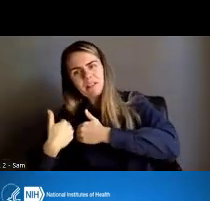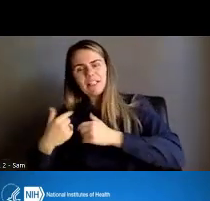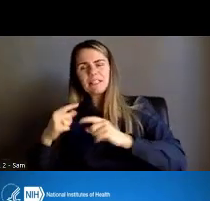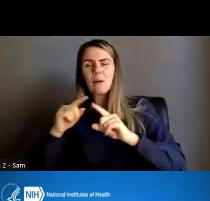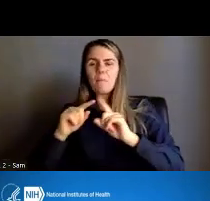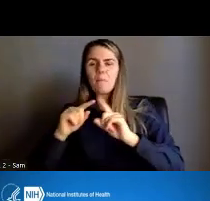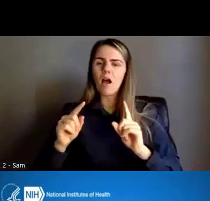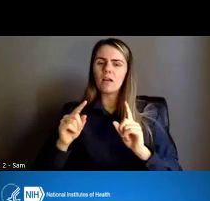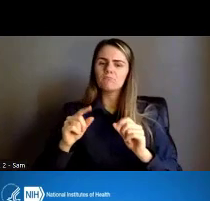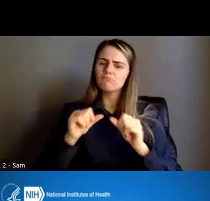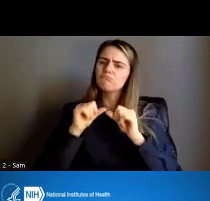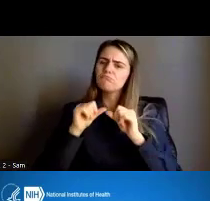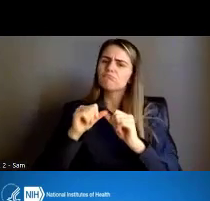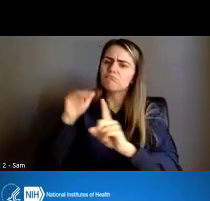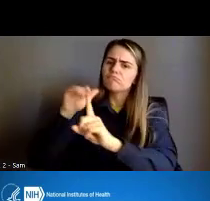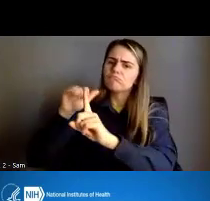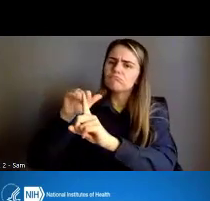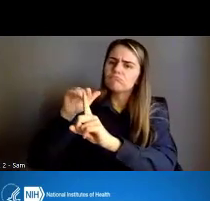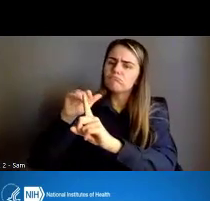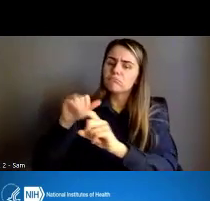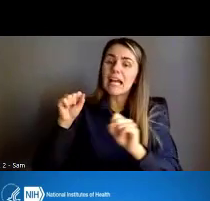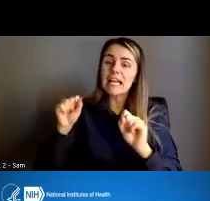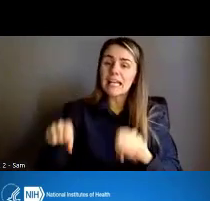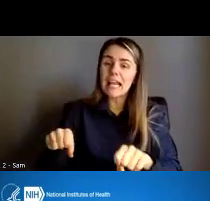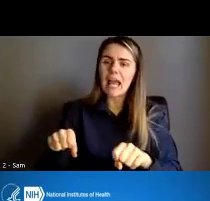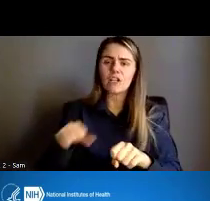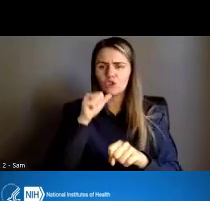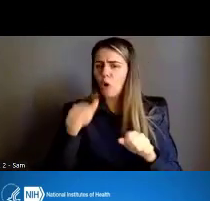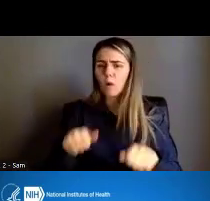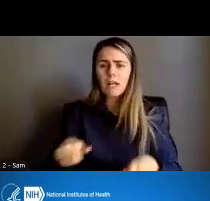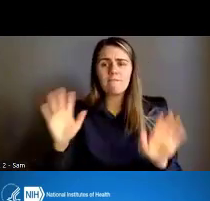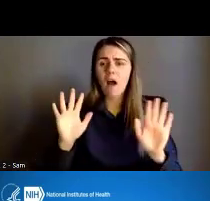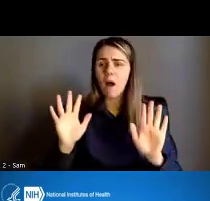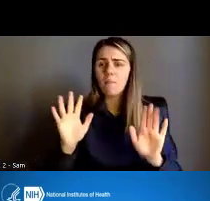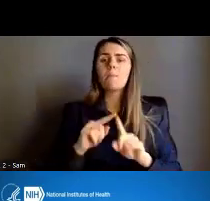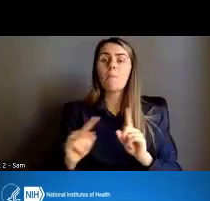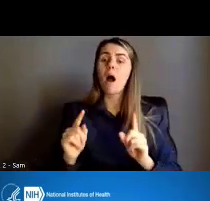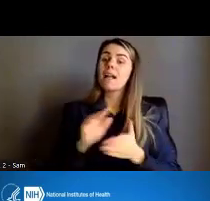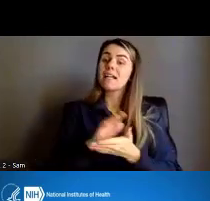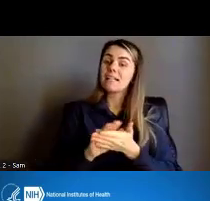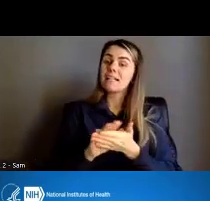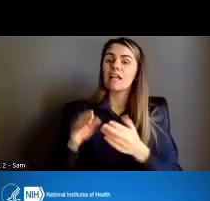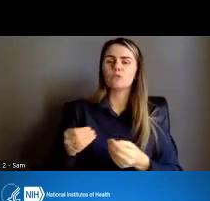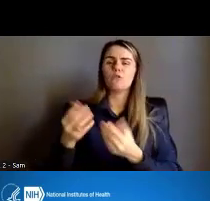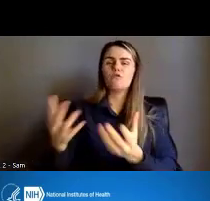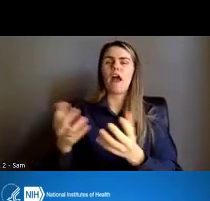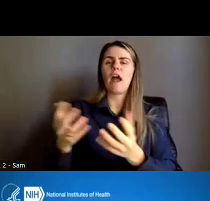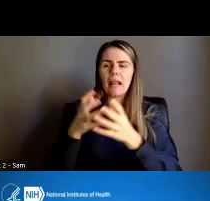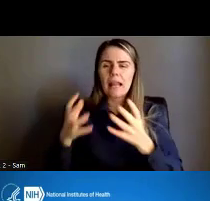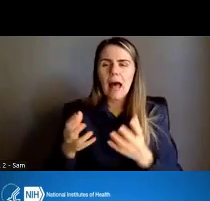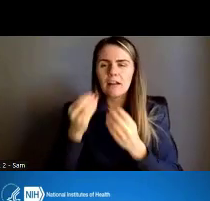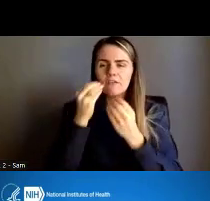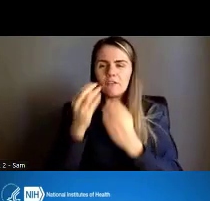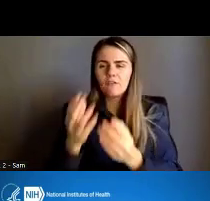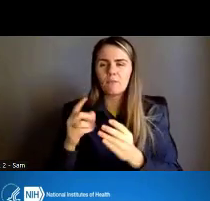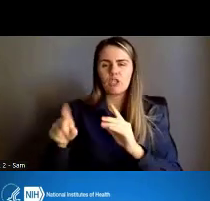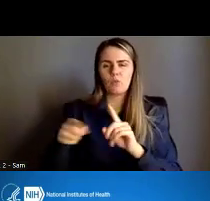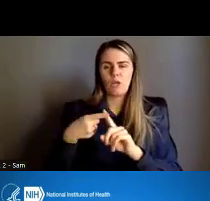But set yourself up so that you can get a useful response, and ask by providing information in that initial e-mail. Cynthia Dwyer: All right.